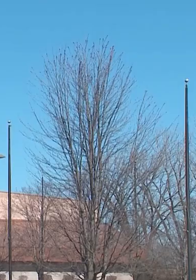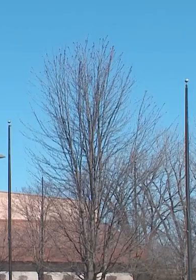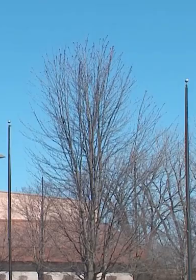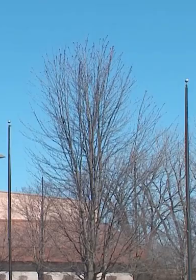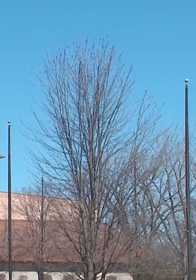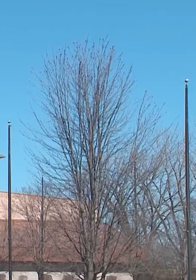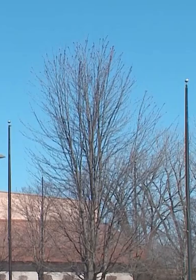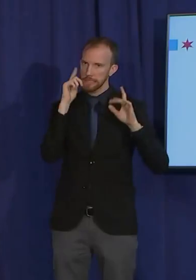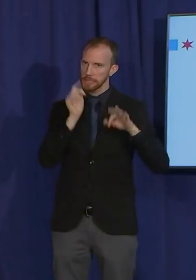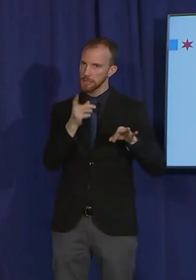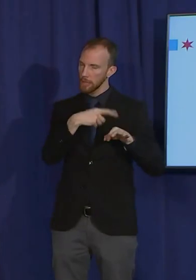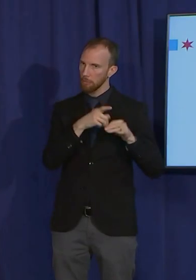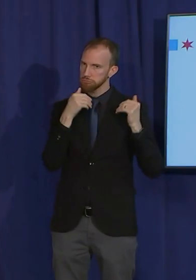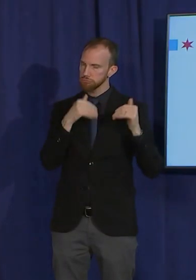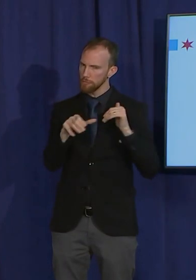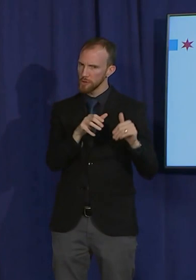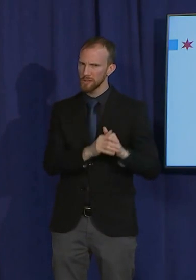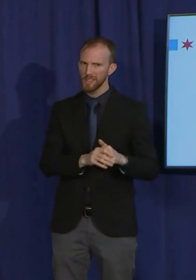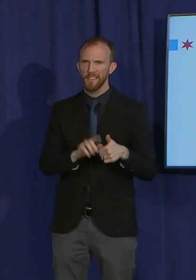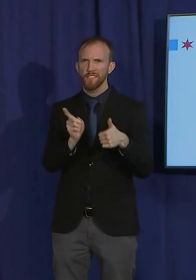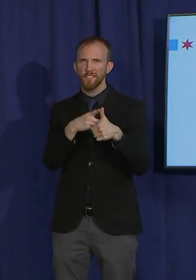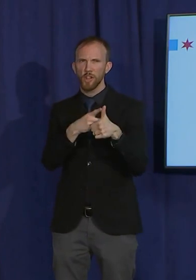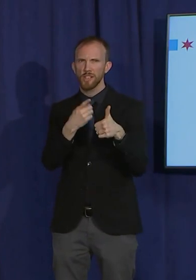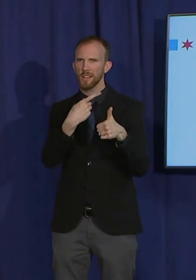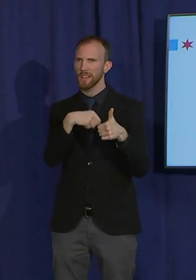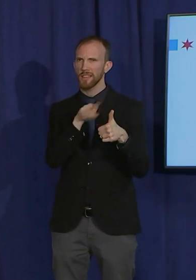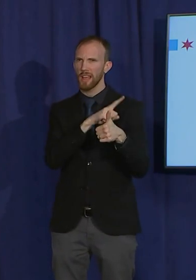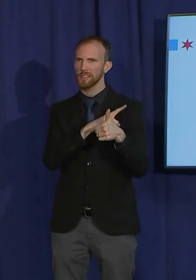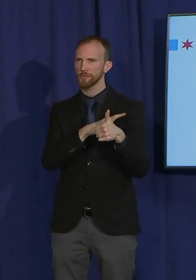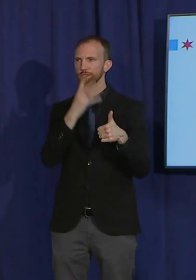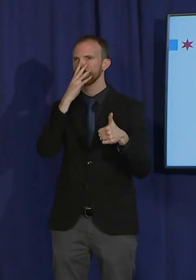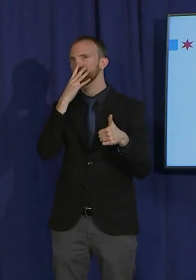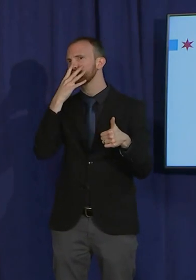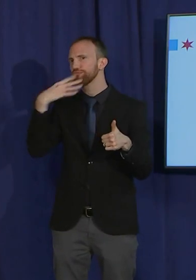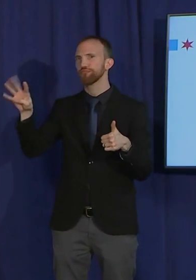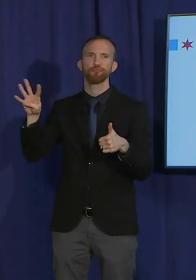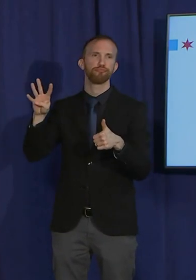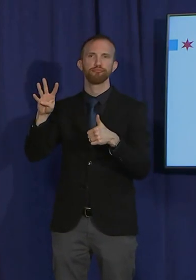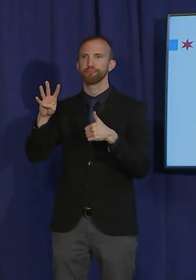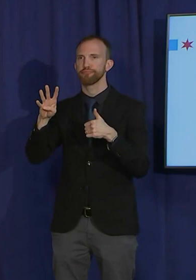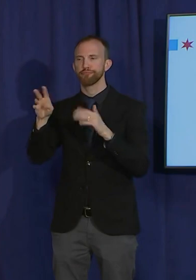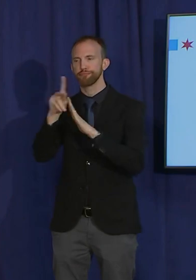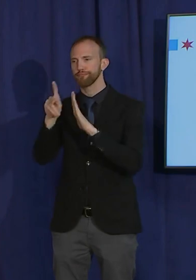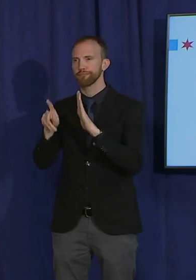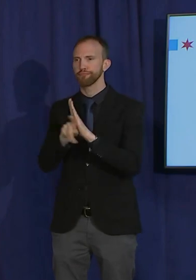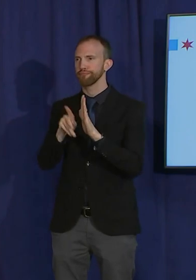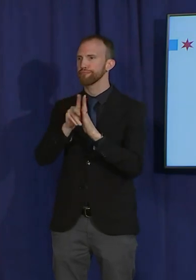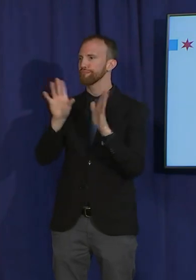SUBURBAN CHURCH THAT HOSPITAL CEO GEORGE MILLER ATTENDS AND COUNTY JUDGES AND FAMILY